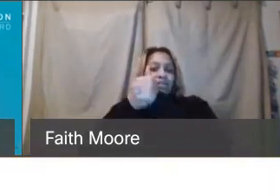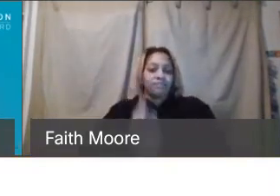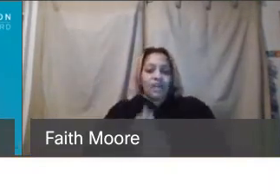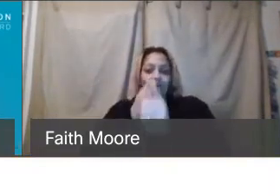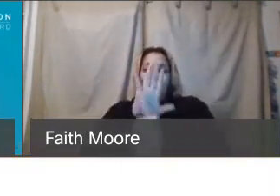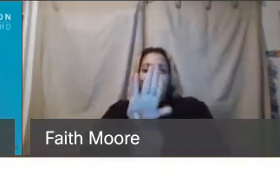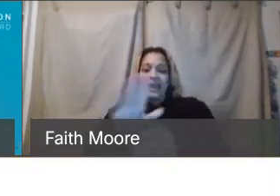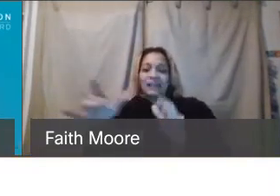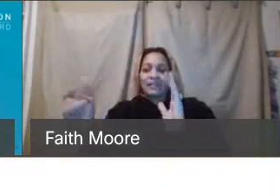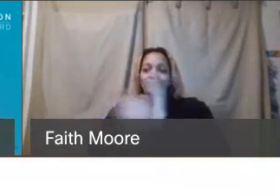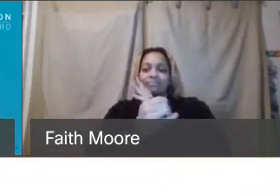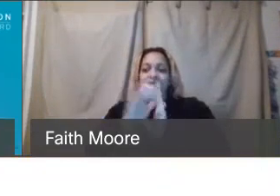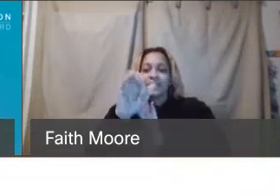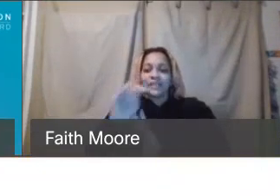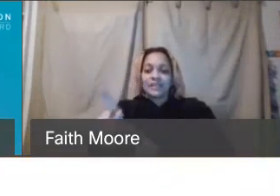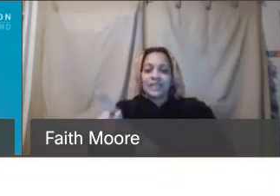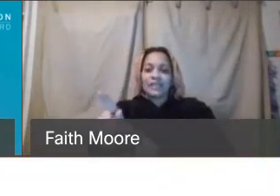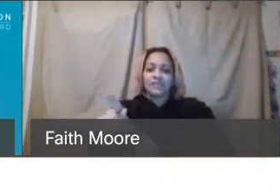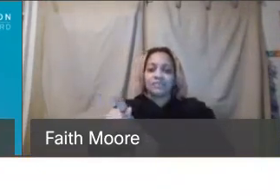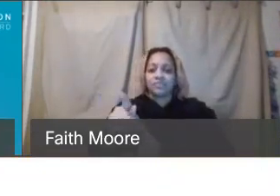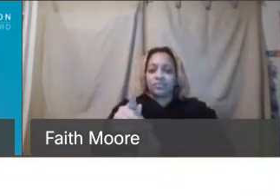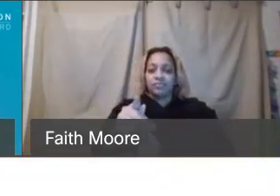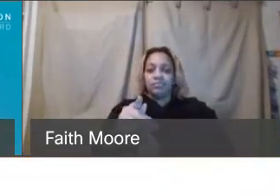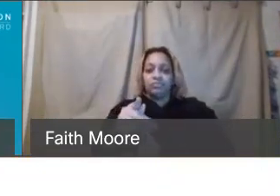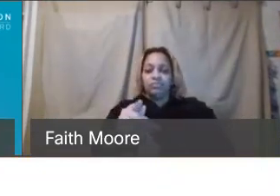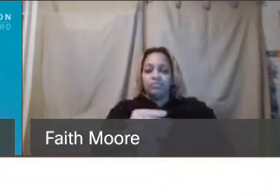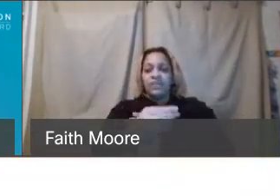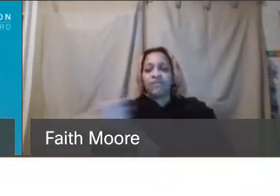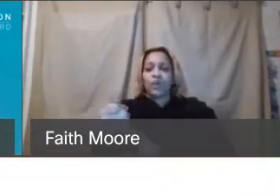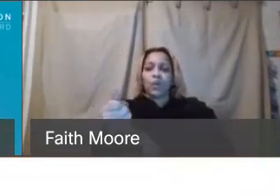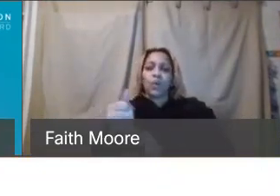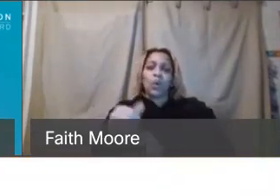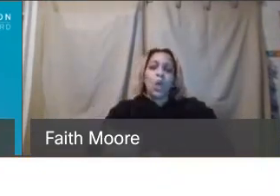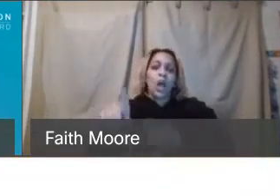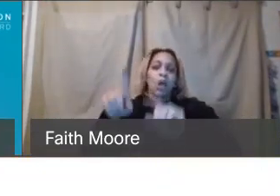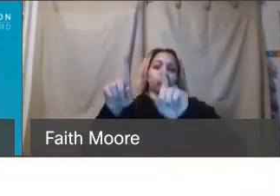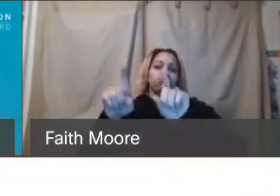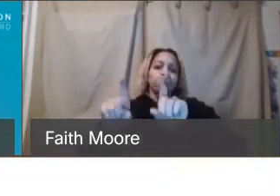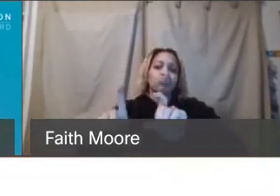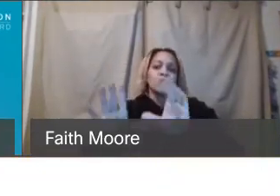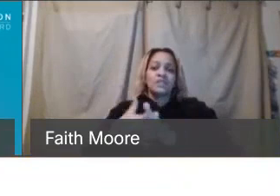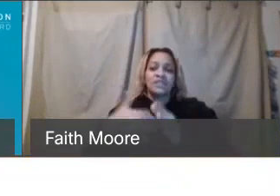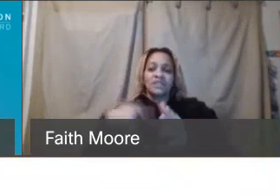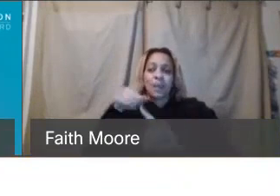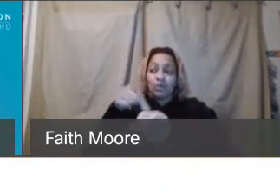Their, their, their, their questions. That we ask you to about yourself and your, and your, um.